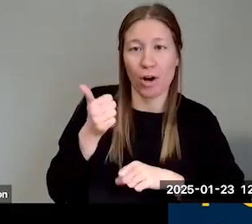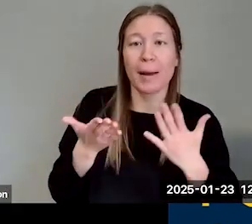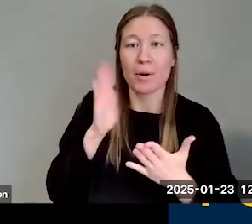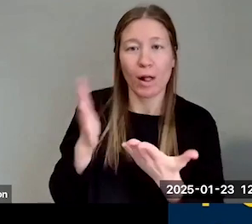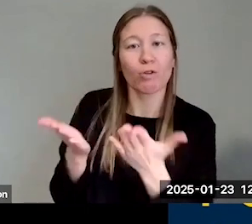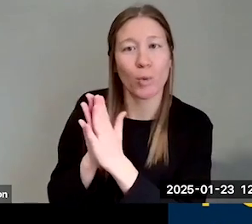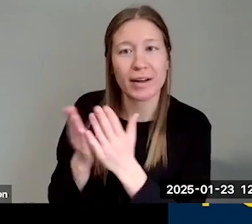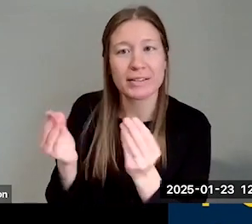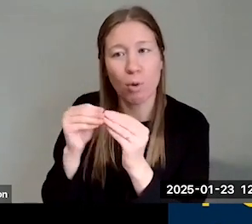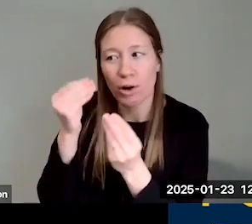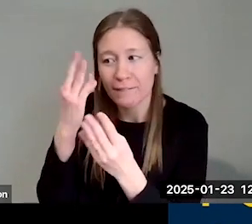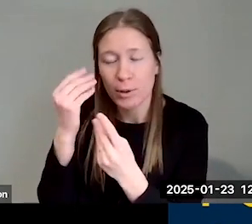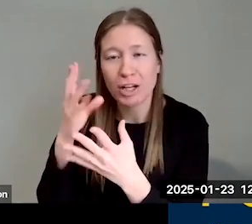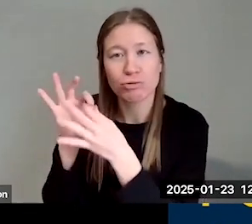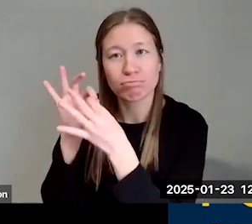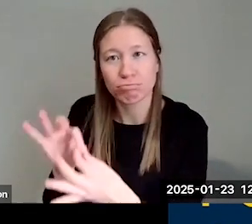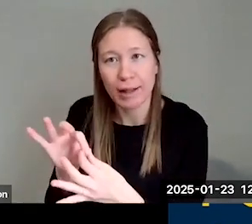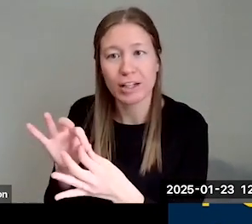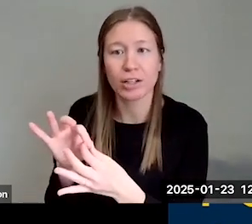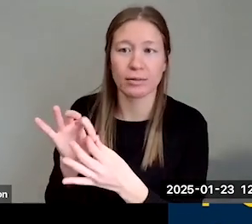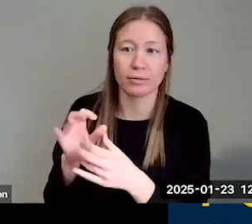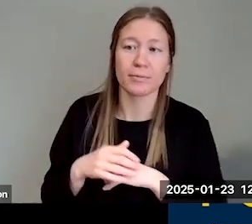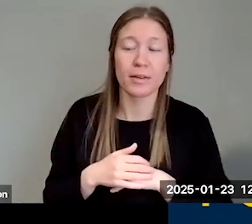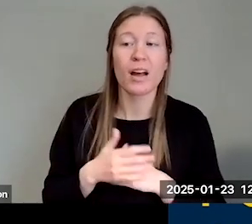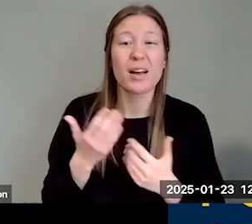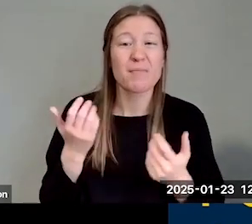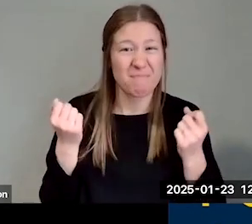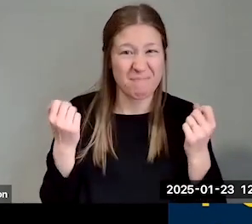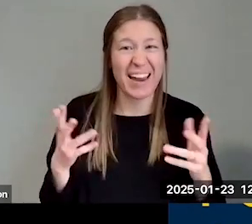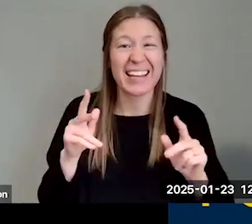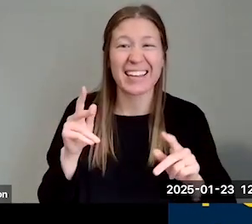So many employees are compelled to disclose their disability